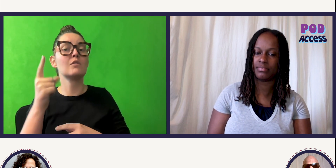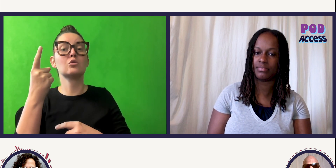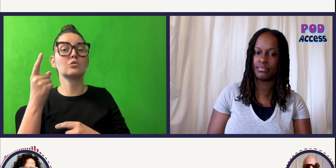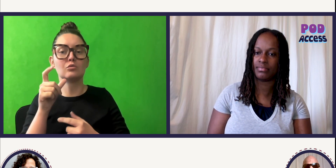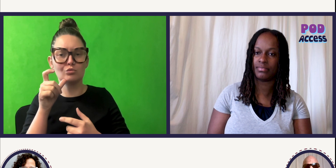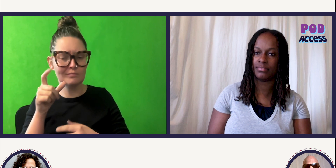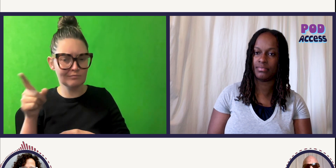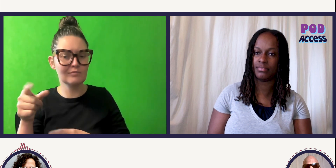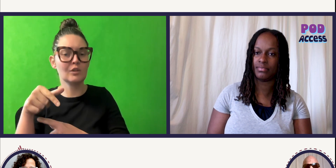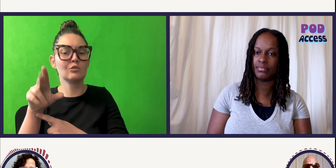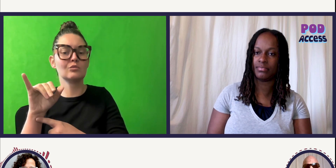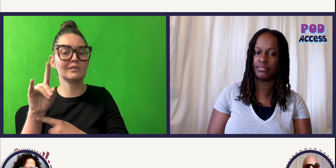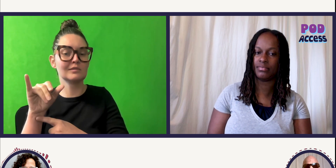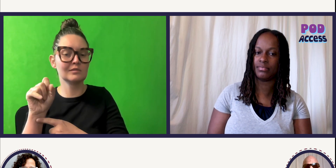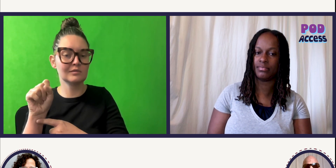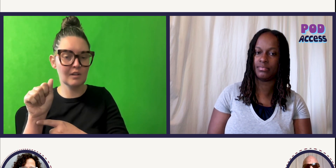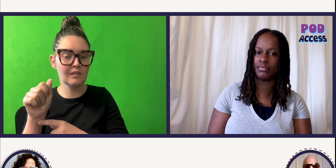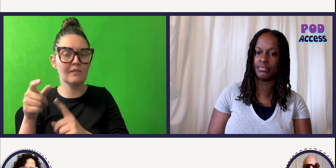First up, Qudsiya from Down to the Struts.